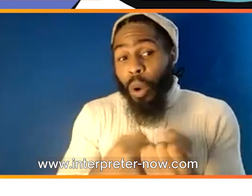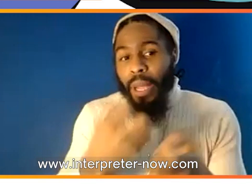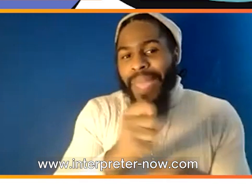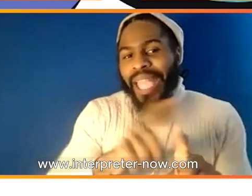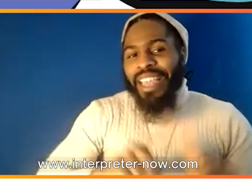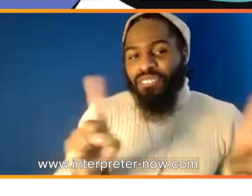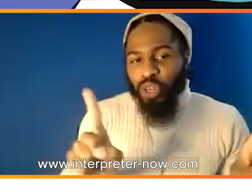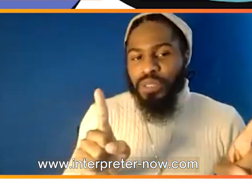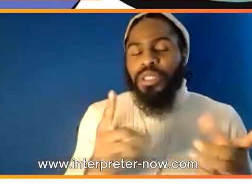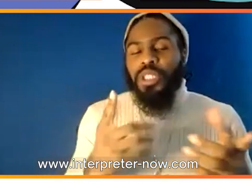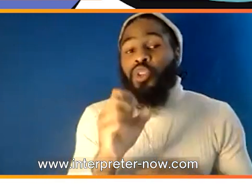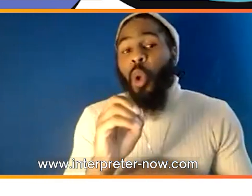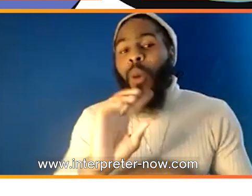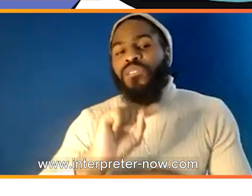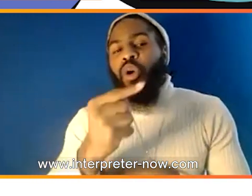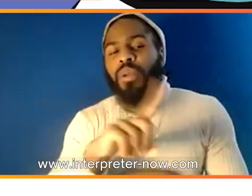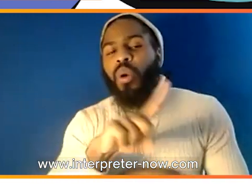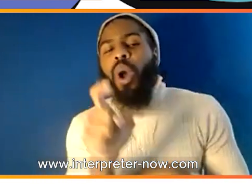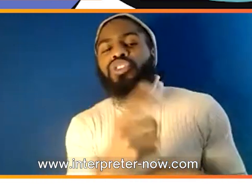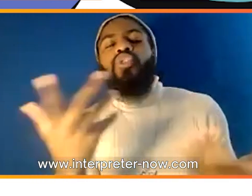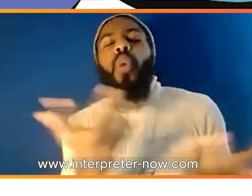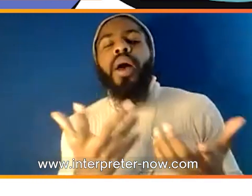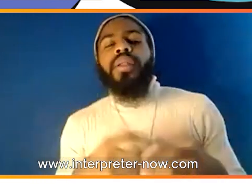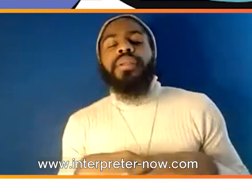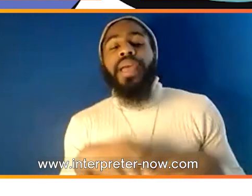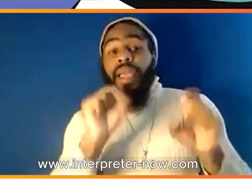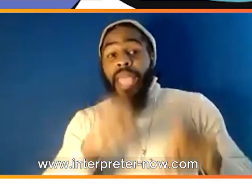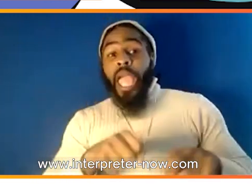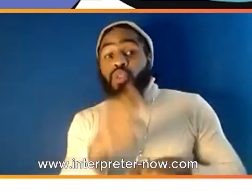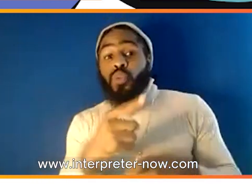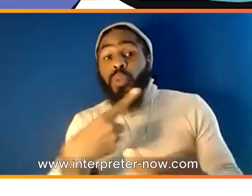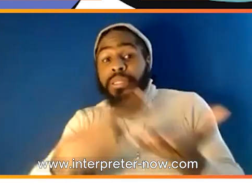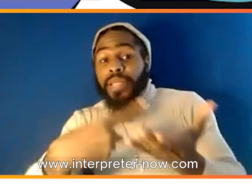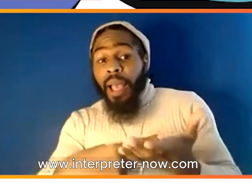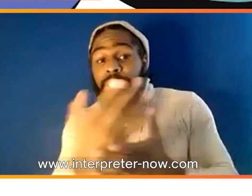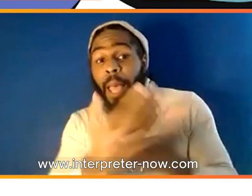But to start, my first question around that is, can you talk about some of those different